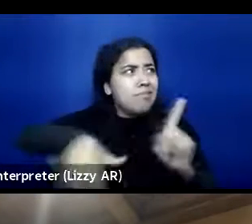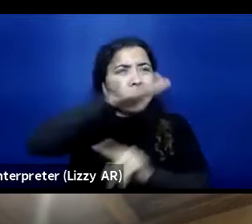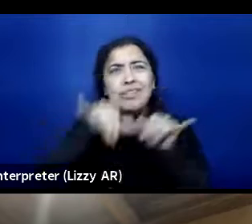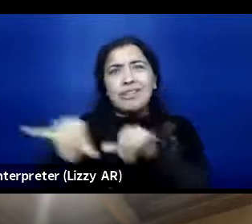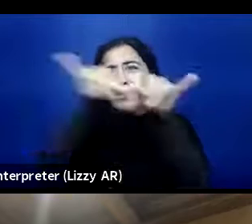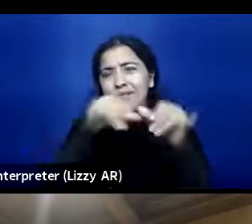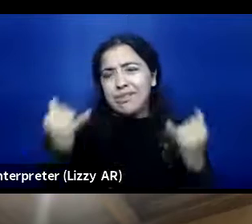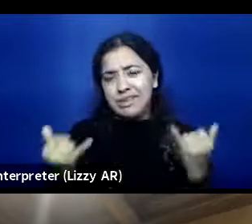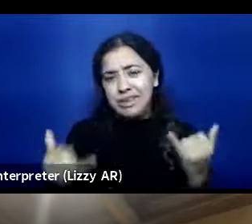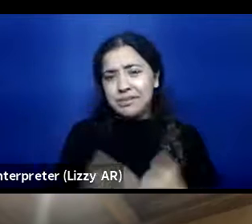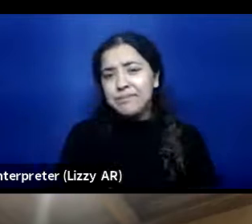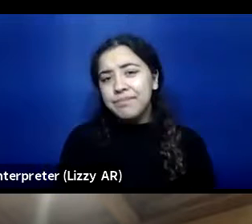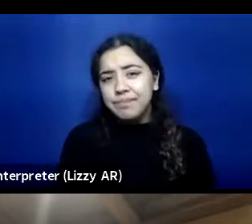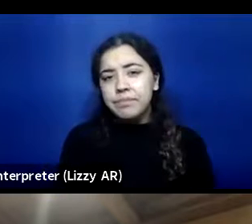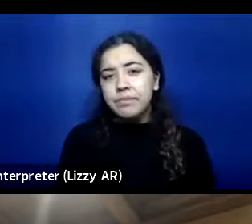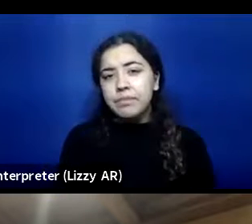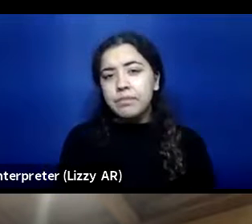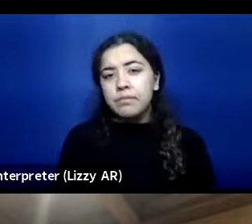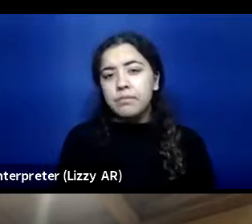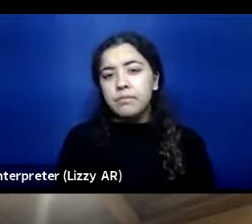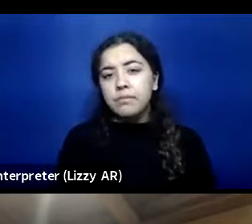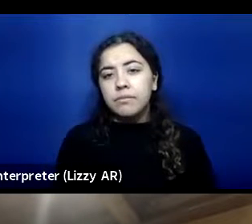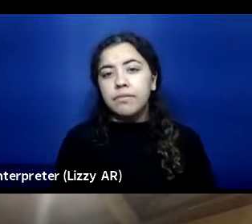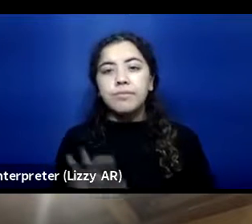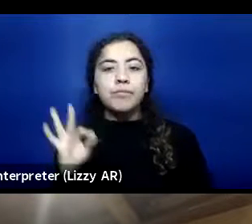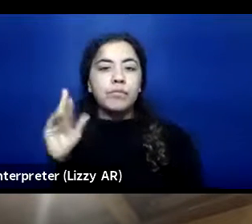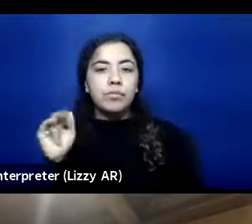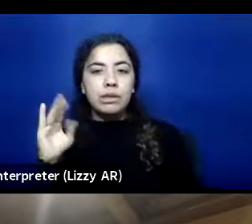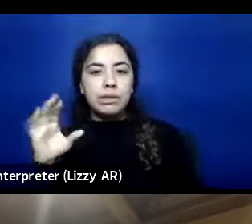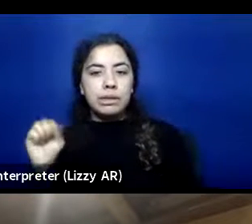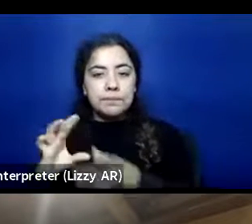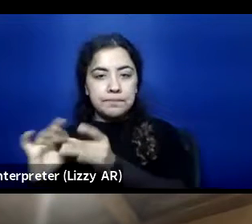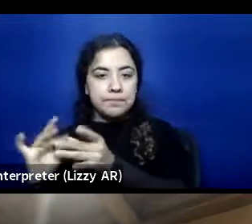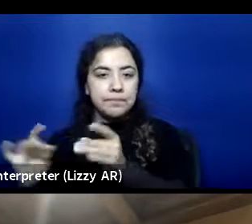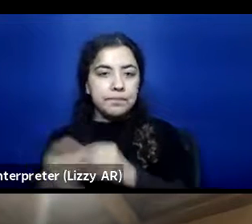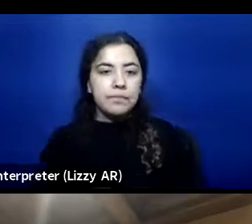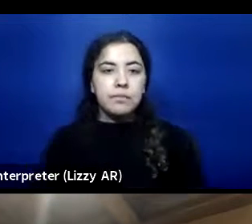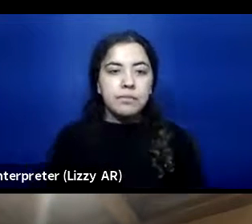Yeah. I mean, I totally agree that the way I look at it,